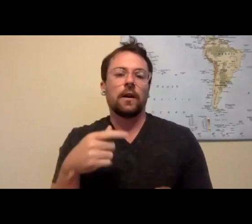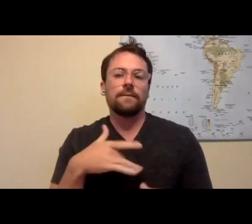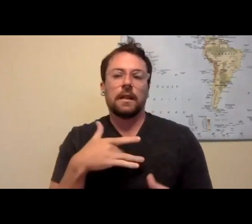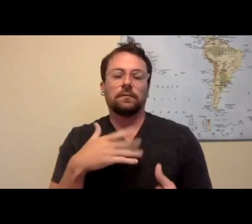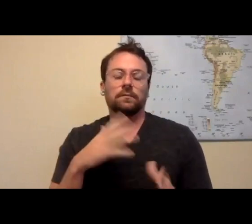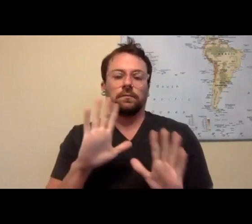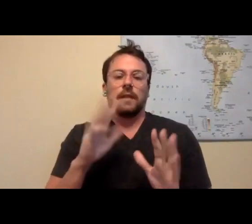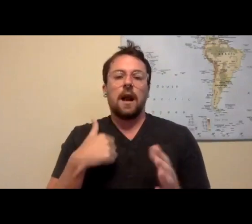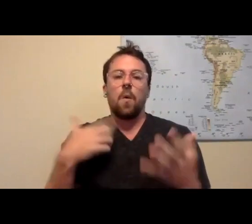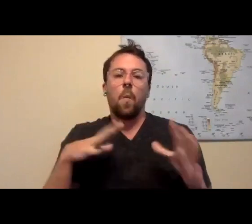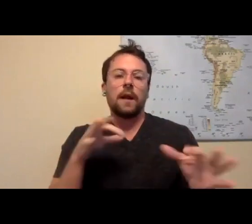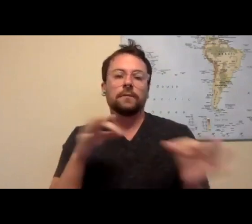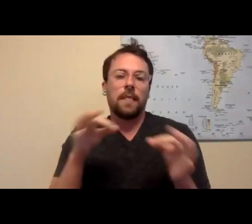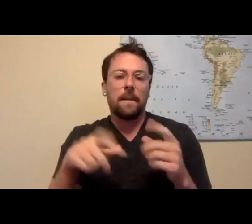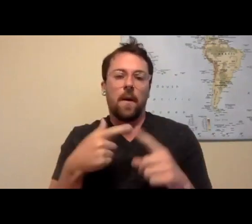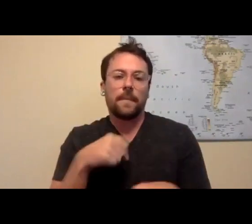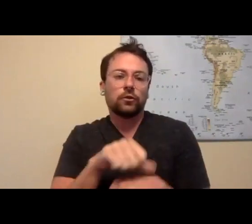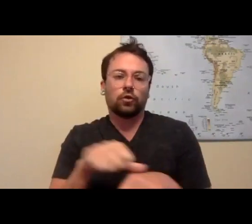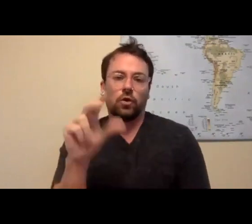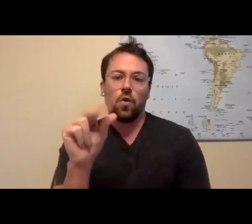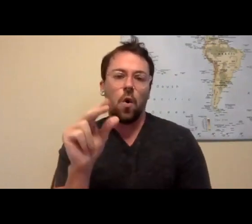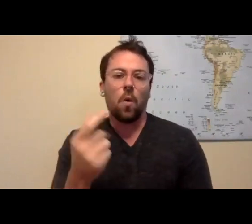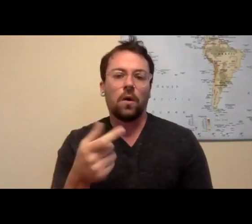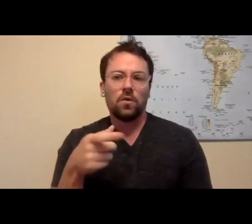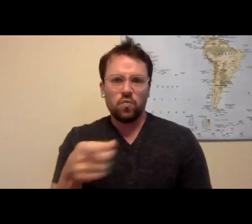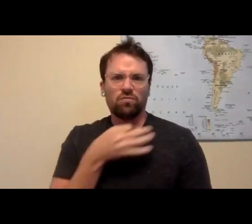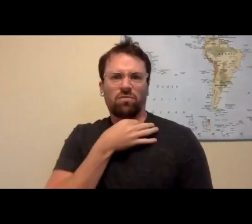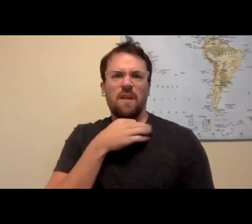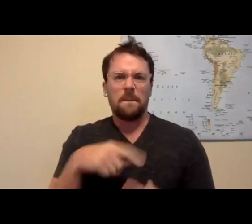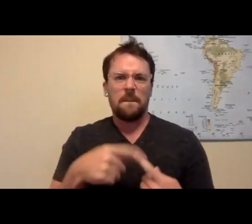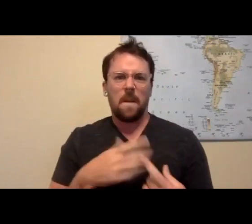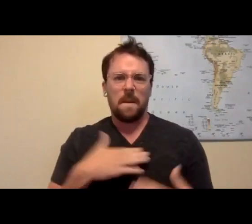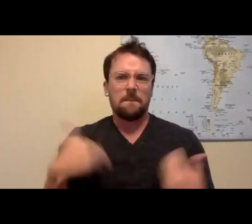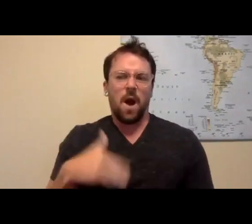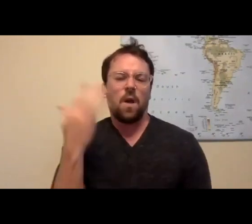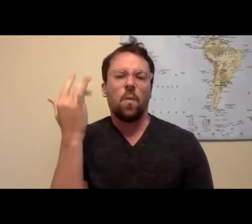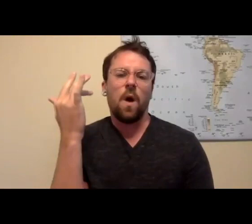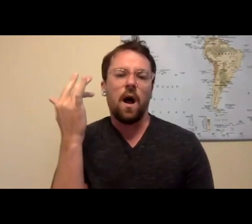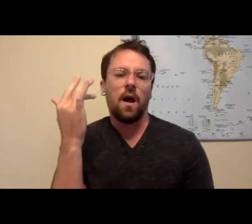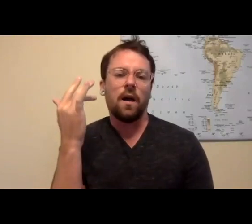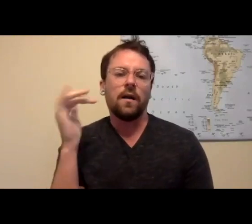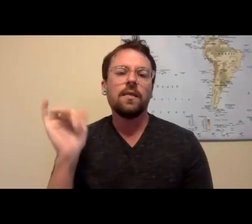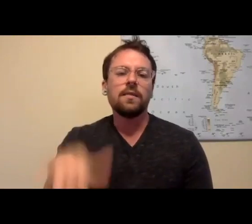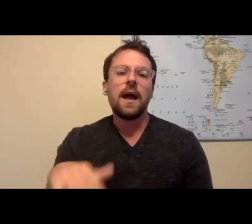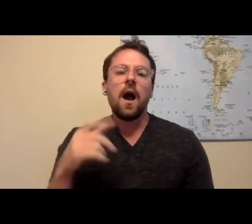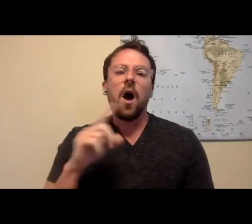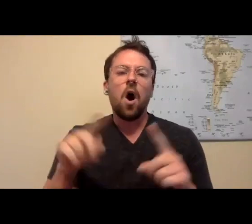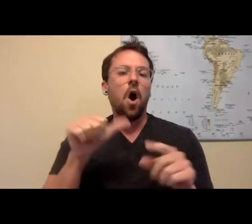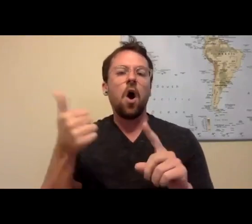But there are a lot of trans people who don't want to talk about that. That's a trigger for them.